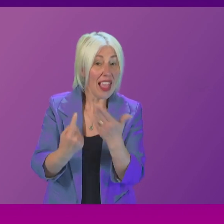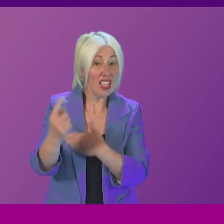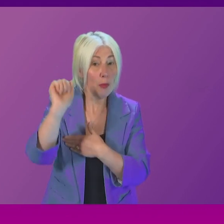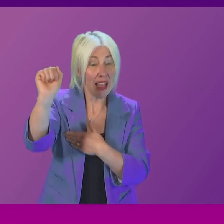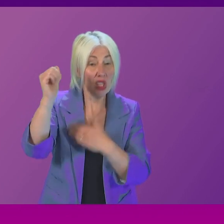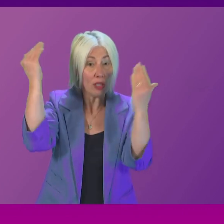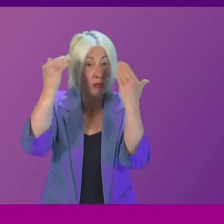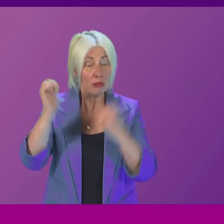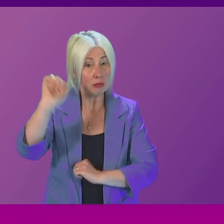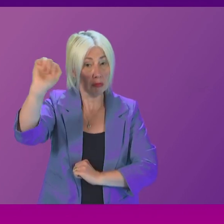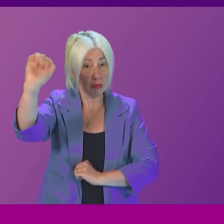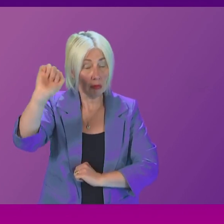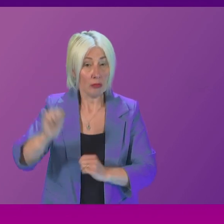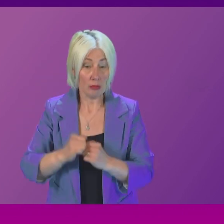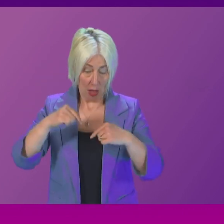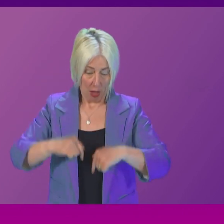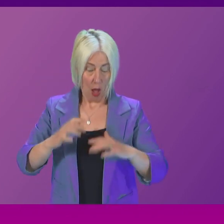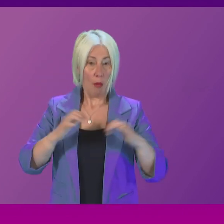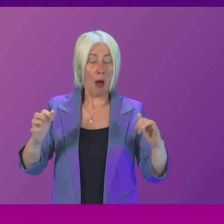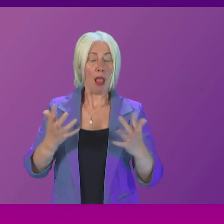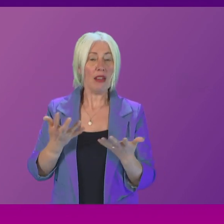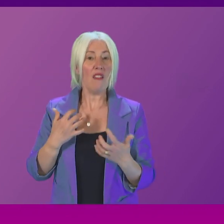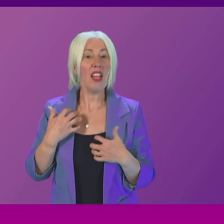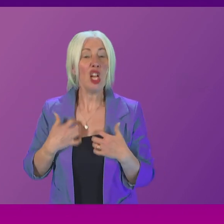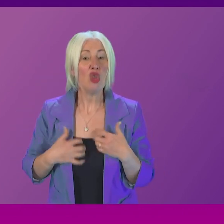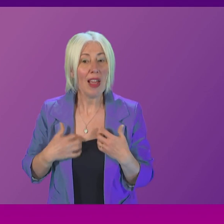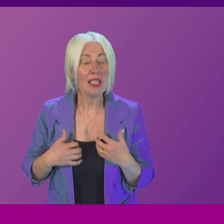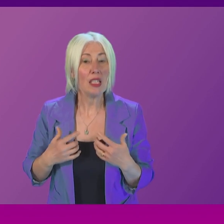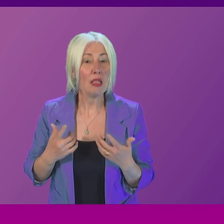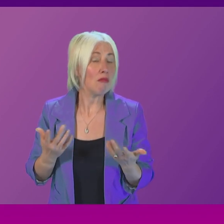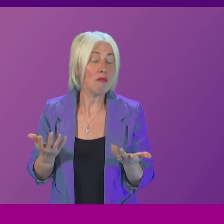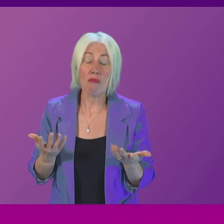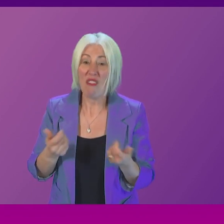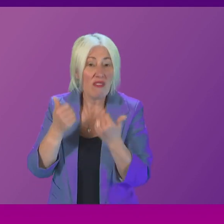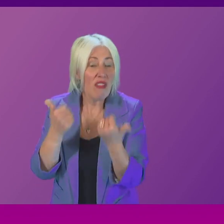Of course, where the Parliament has an interest, it is fine for a member such as Pauline McNeill